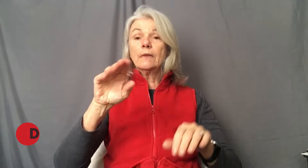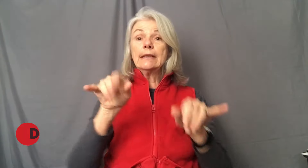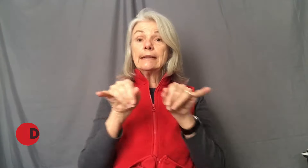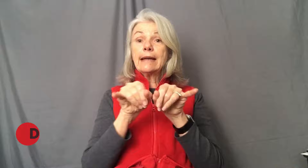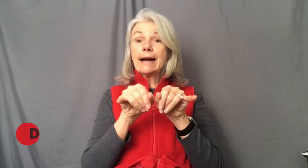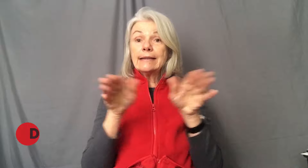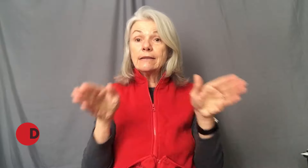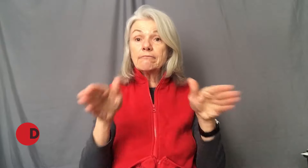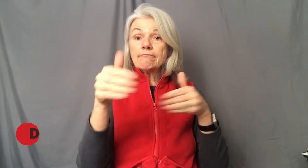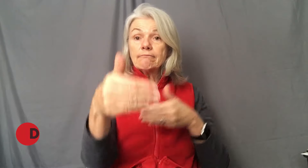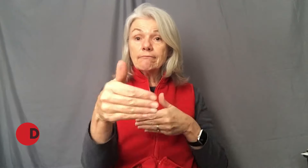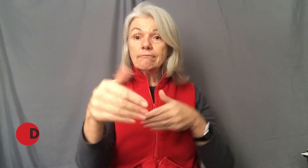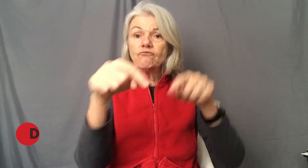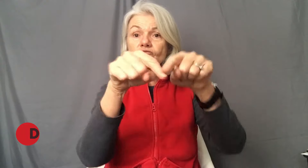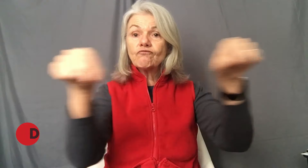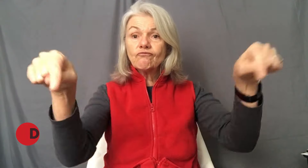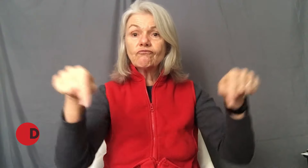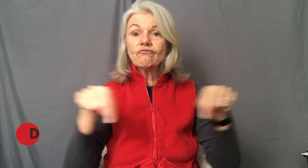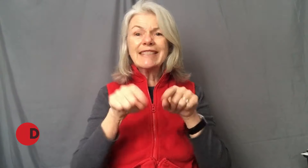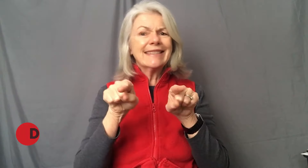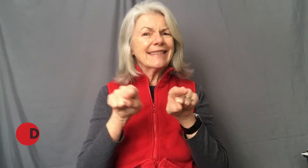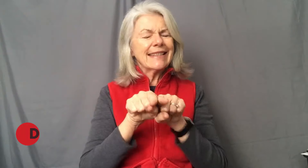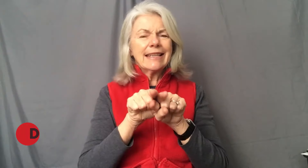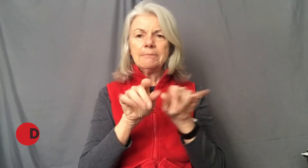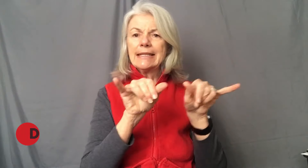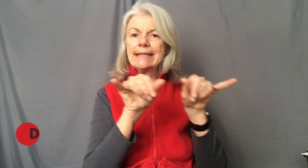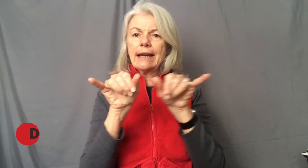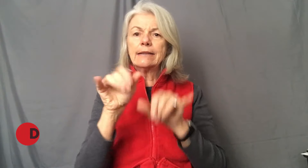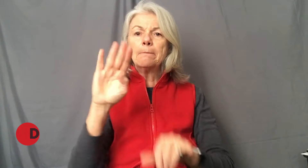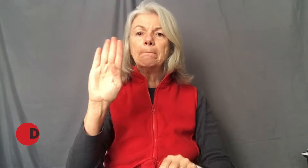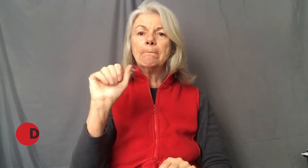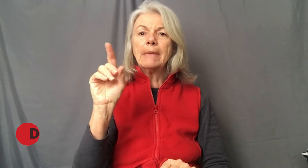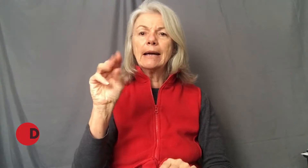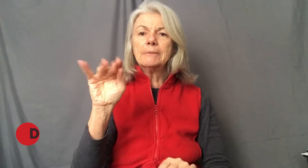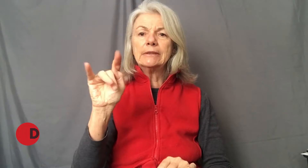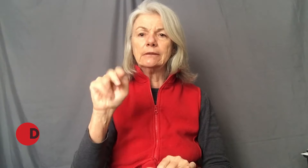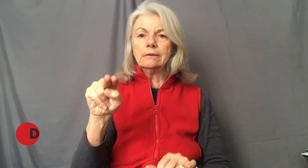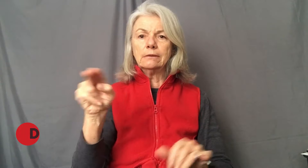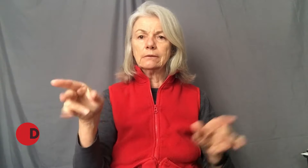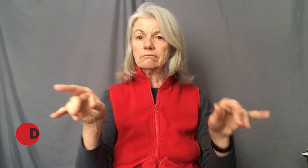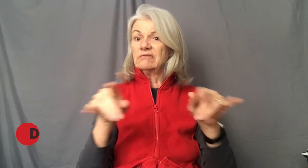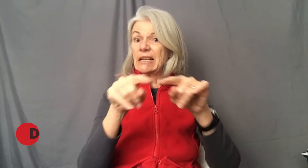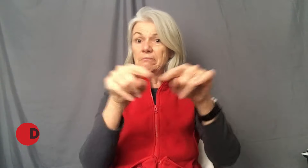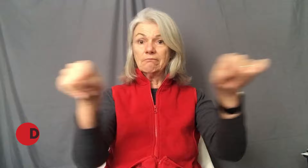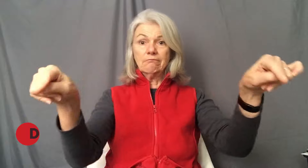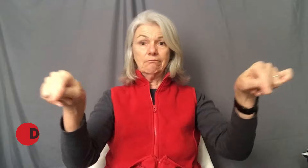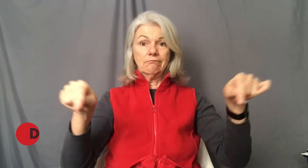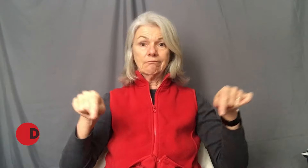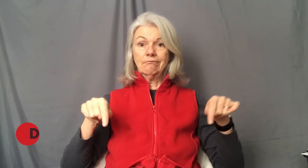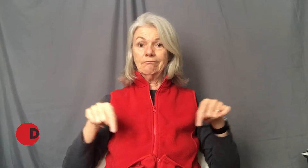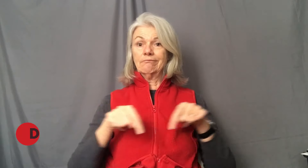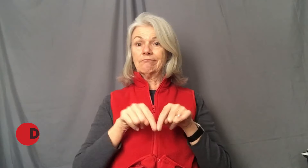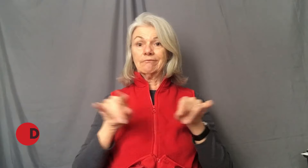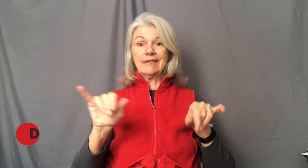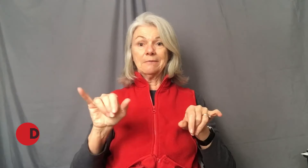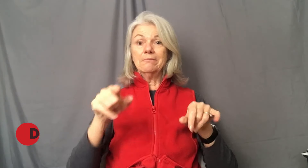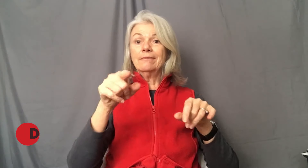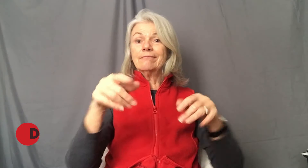The size of the court is the same size as the badminton court.